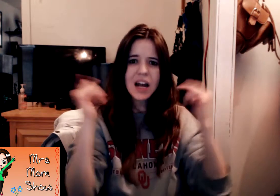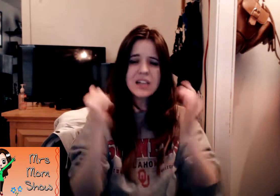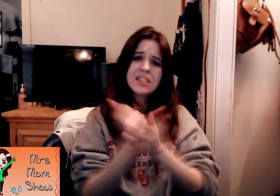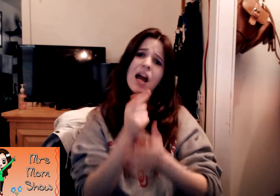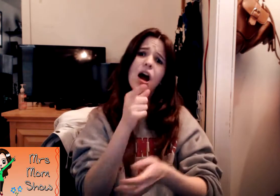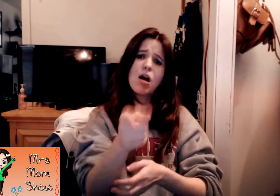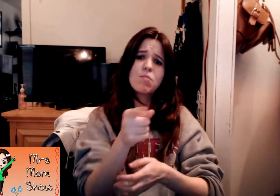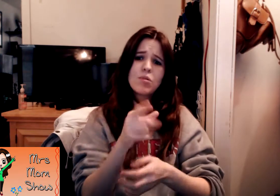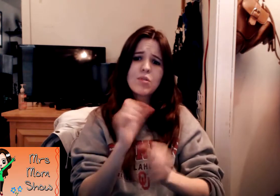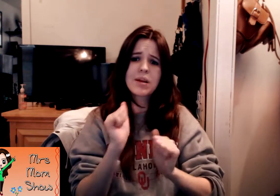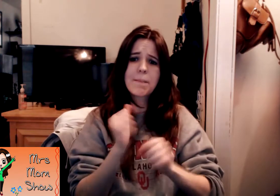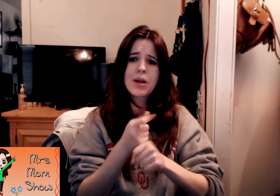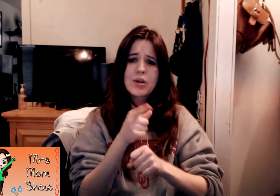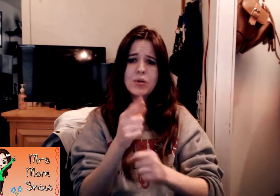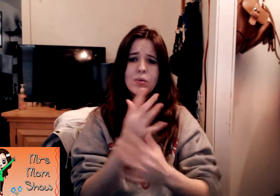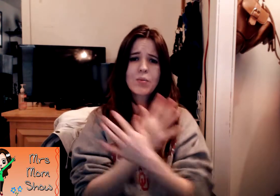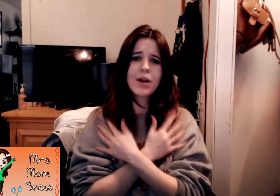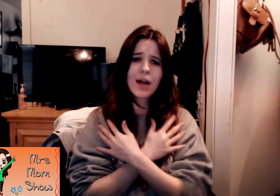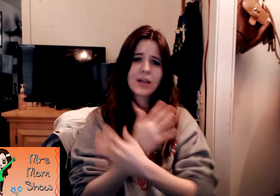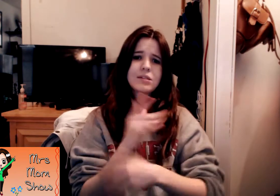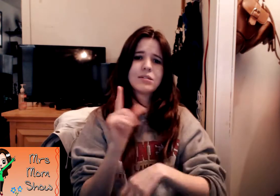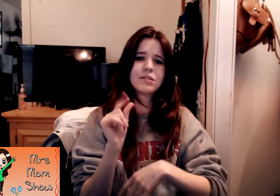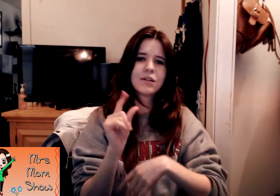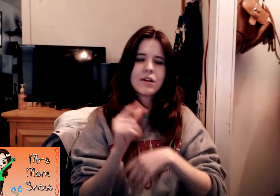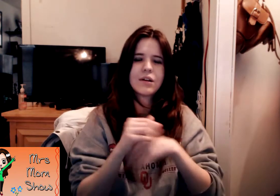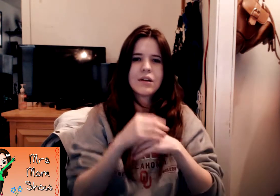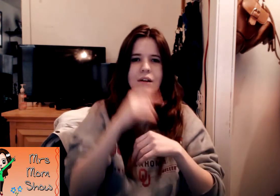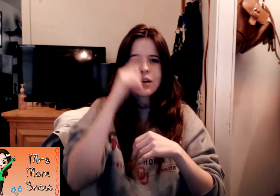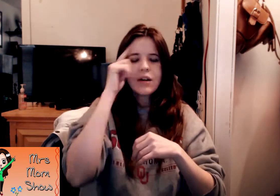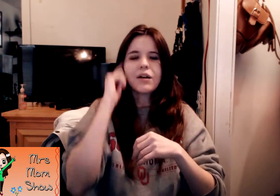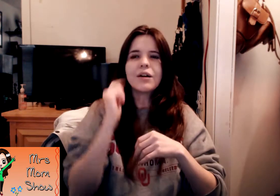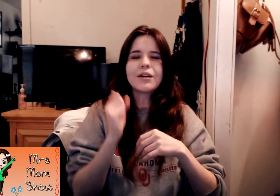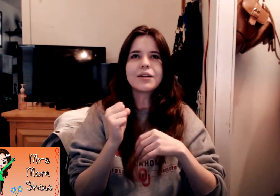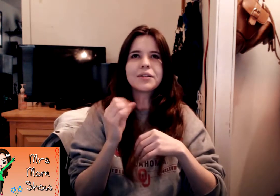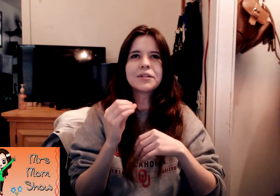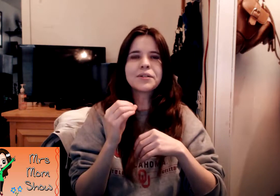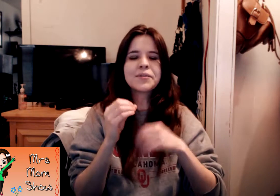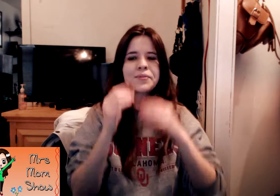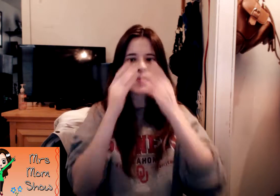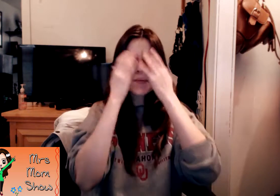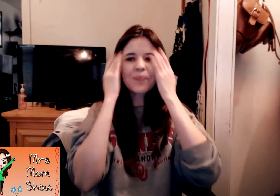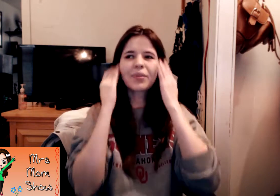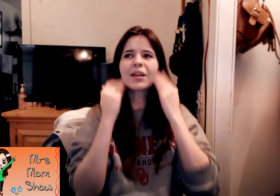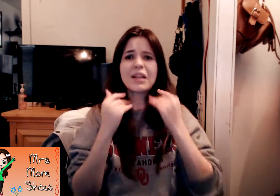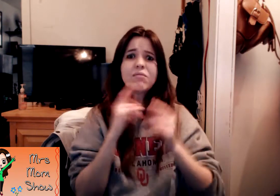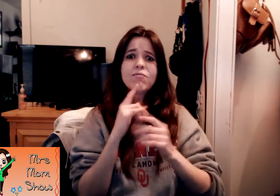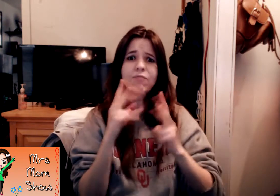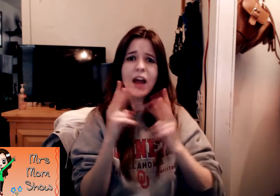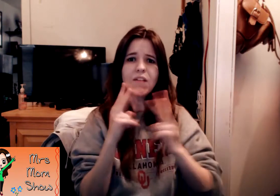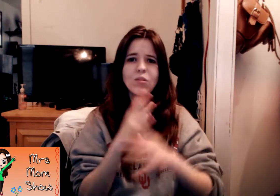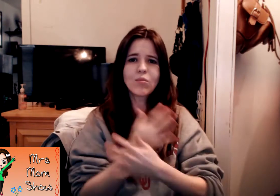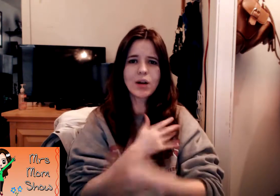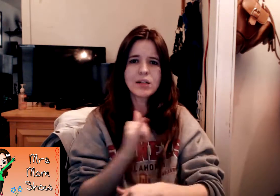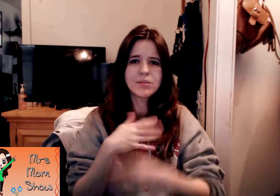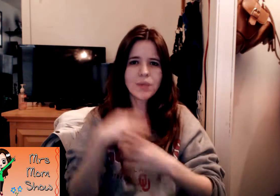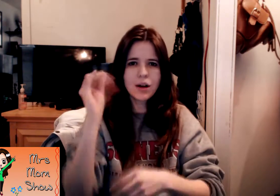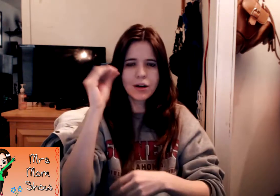It helps you. It makes you relax, lol. So, it's very relaxing, in my opinion.